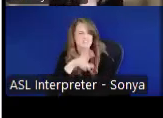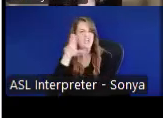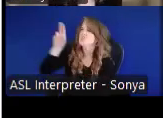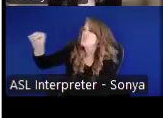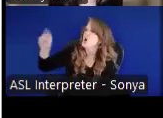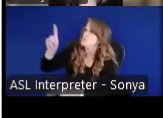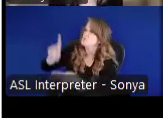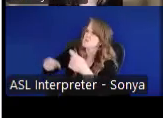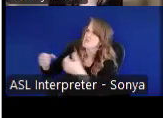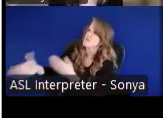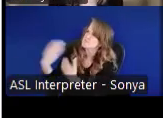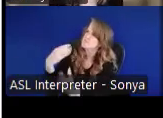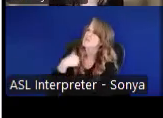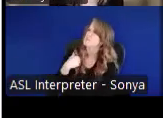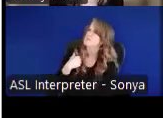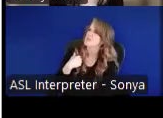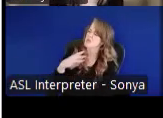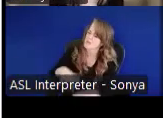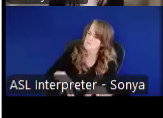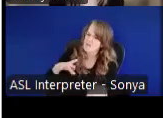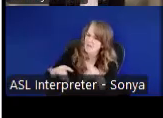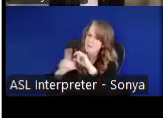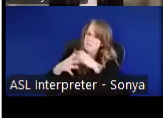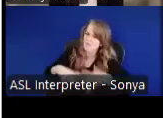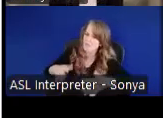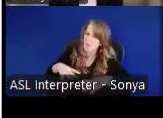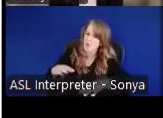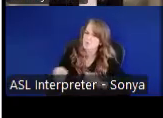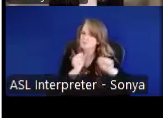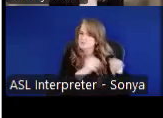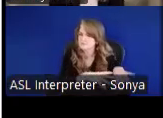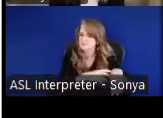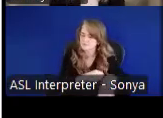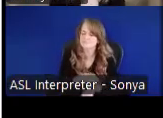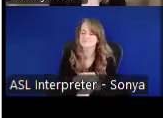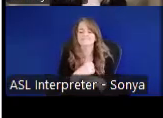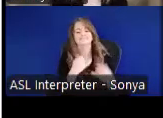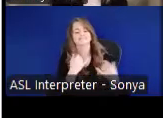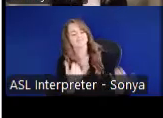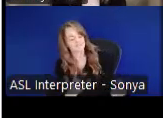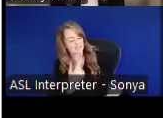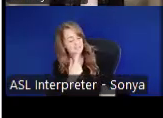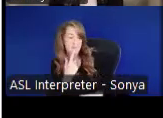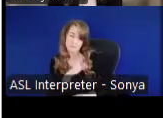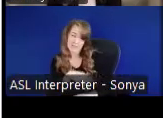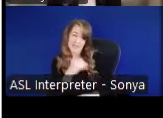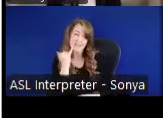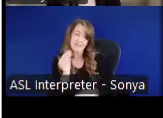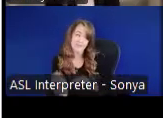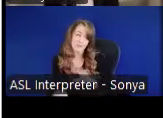me put my clothes in my hamper, right? So then we say something like, if you put your clothes in your hamper, I'll give you a